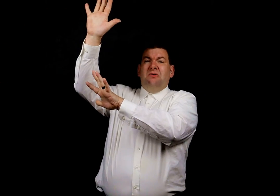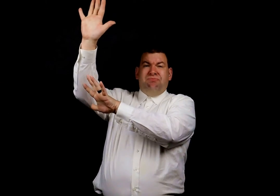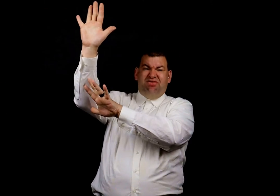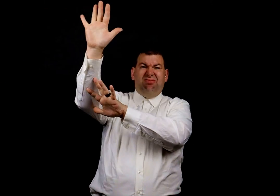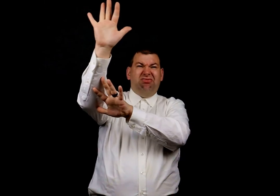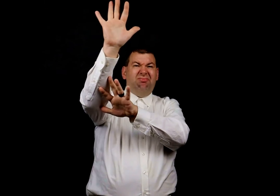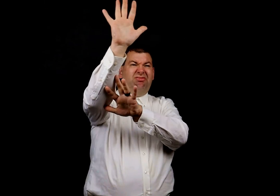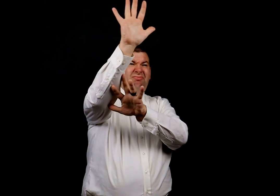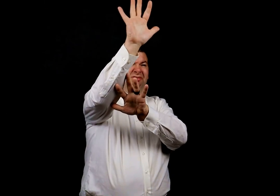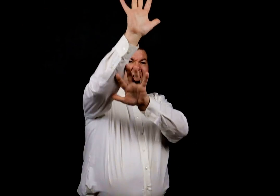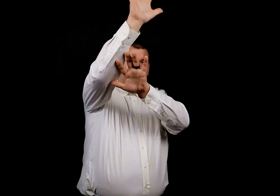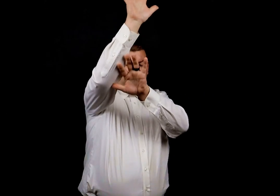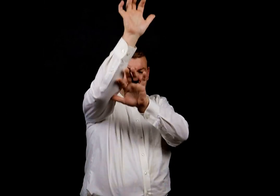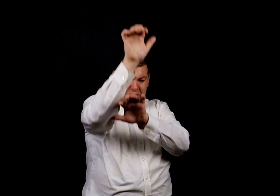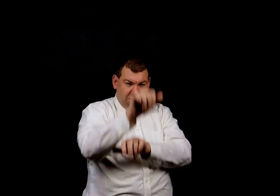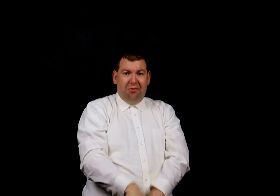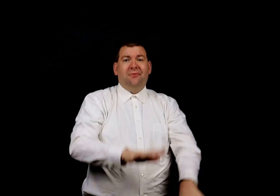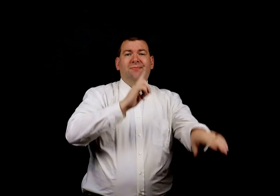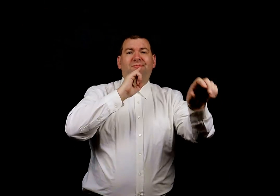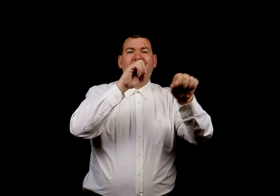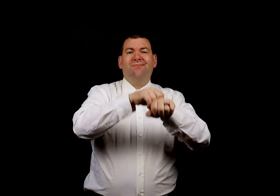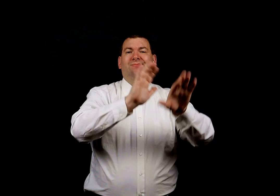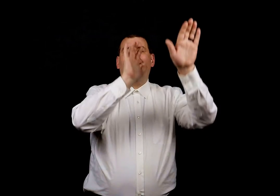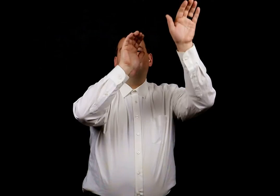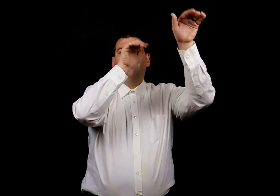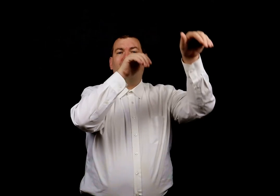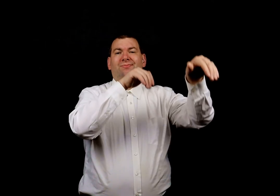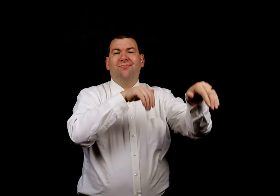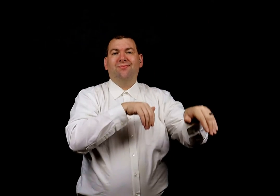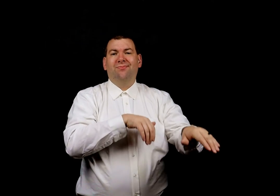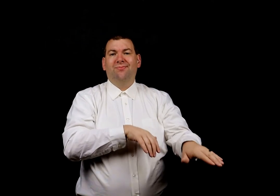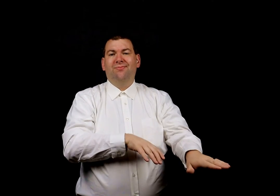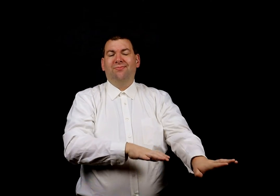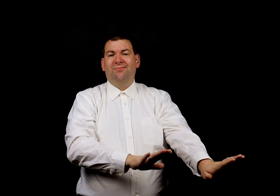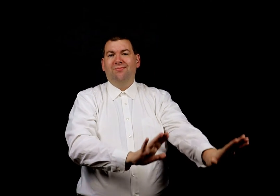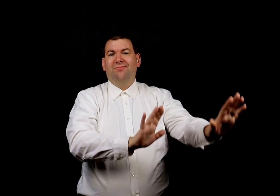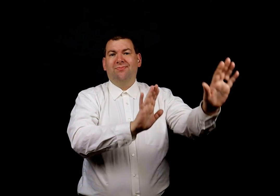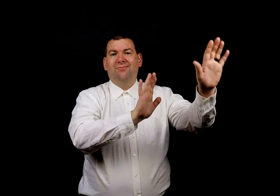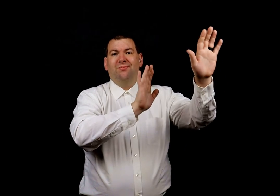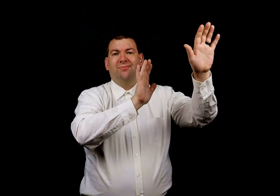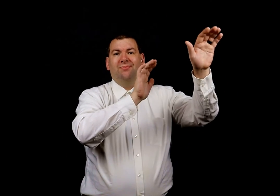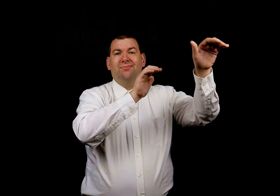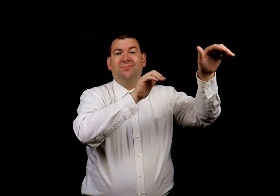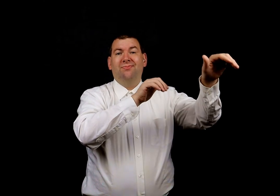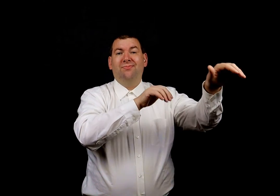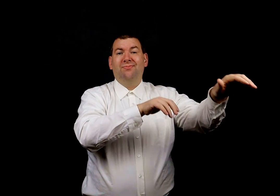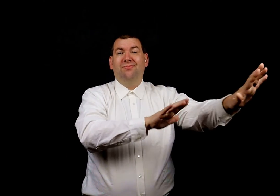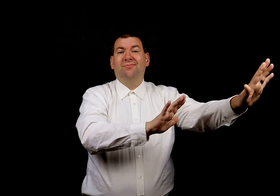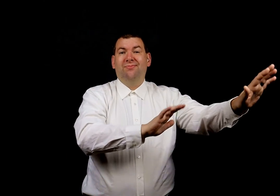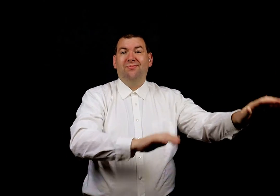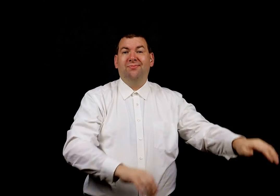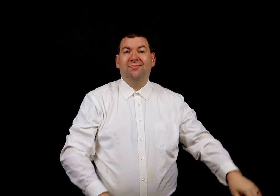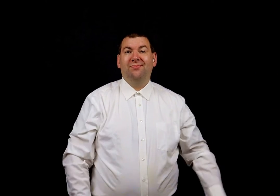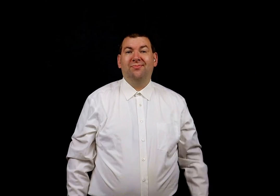Let the mountains be shaken into the sea